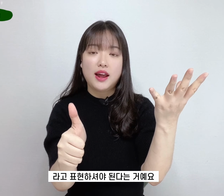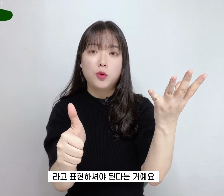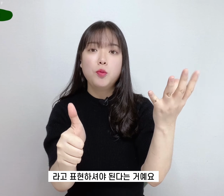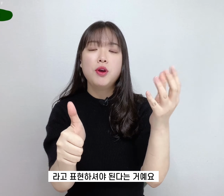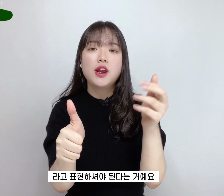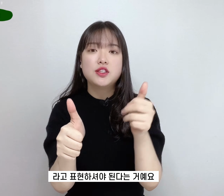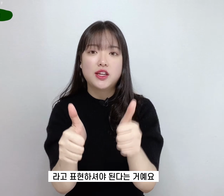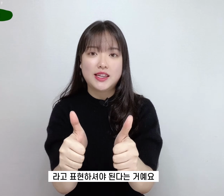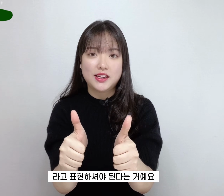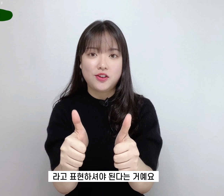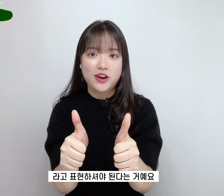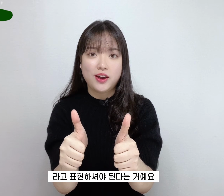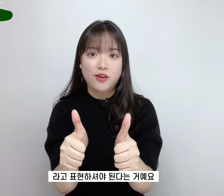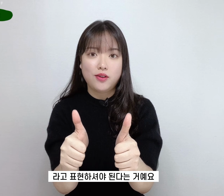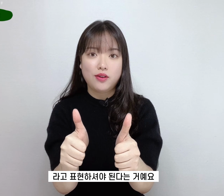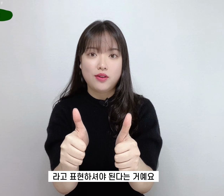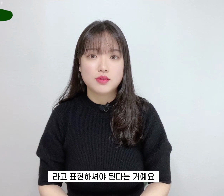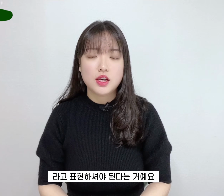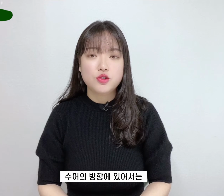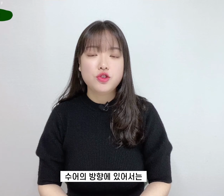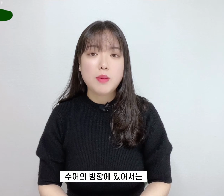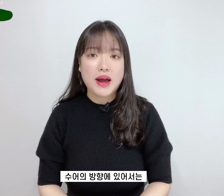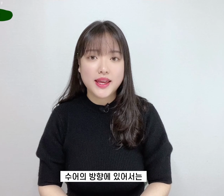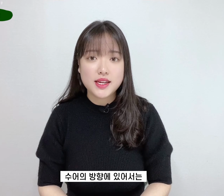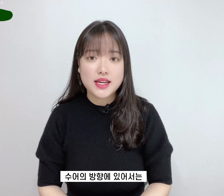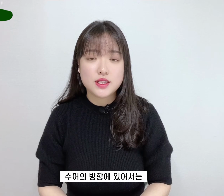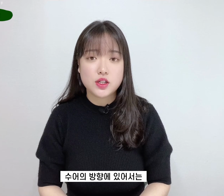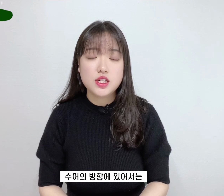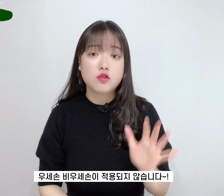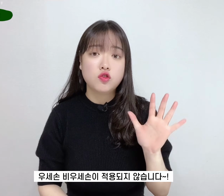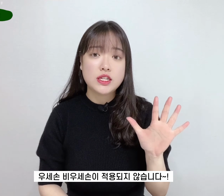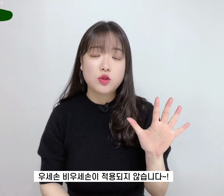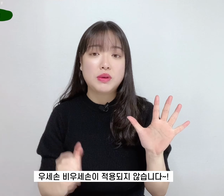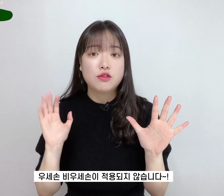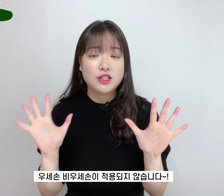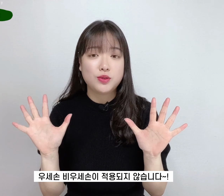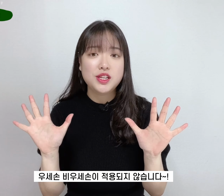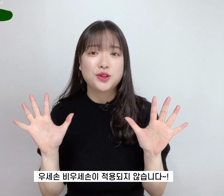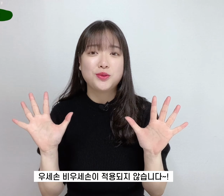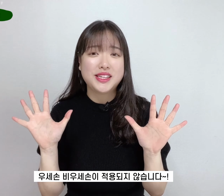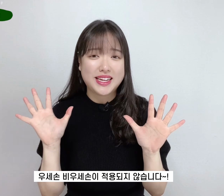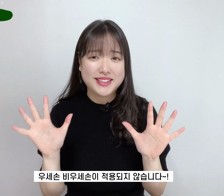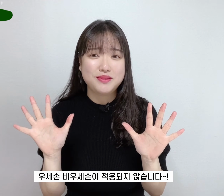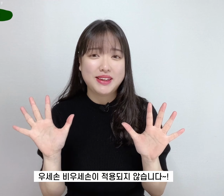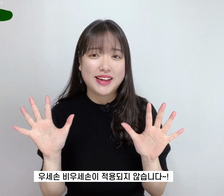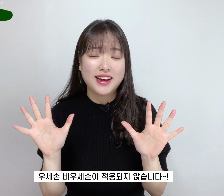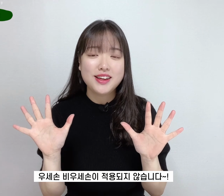You have to express In the direction of sign language, the dominant hand and the non-dominant hand do not apply~!